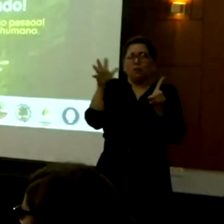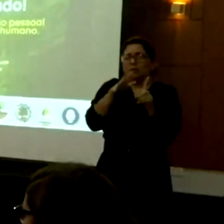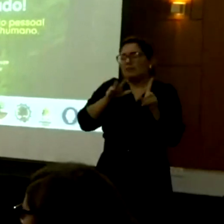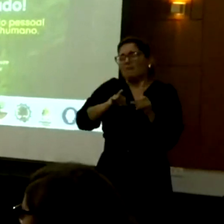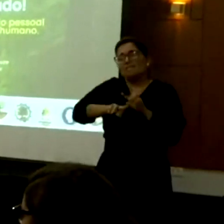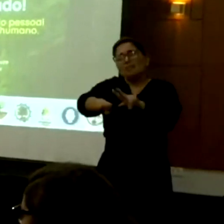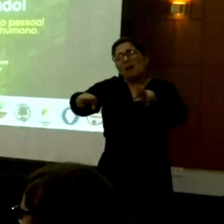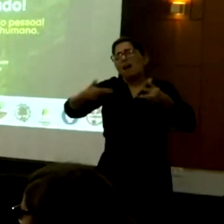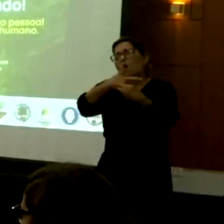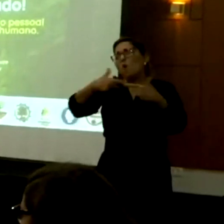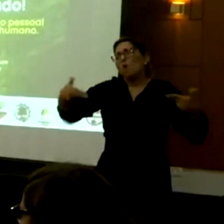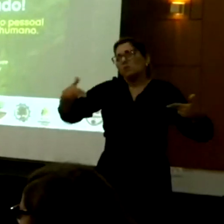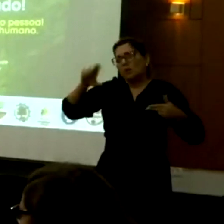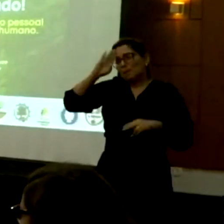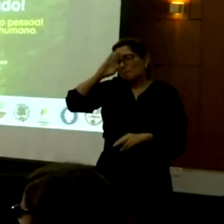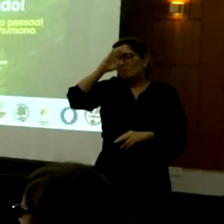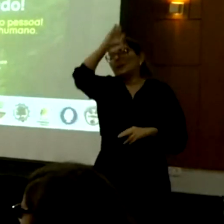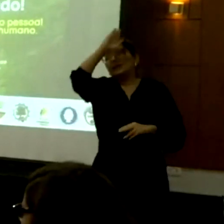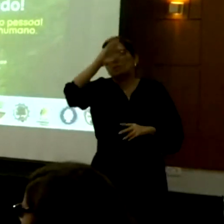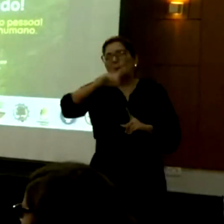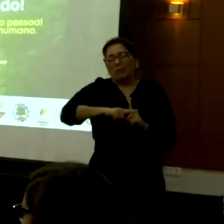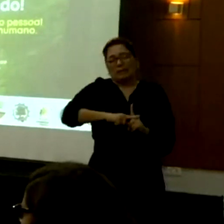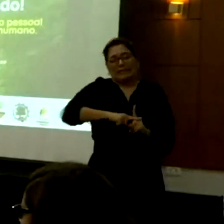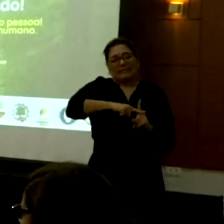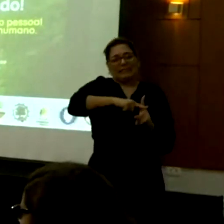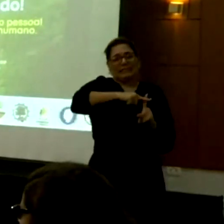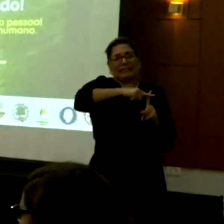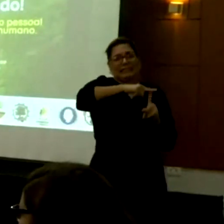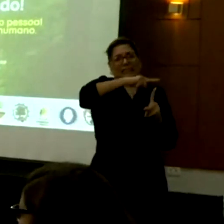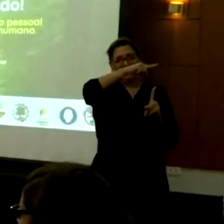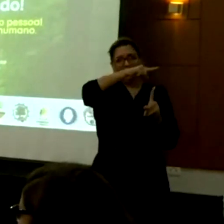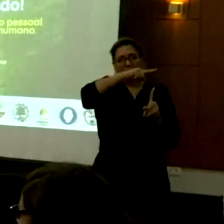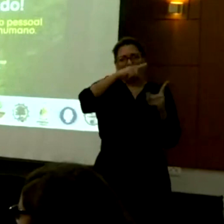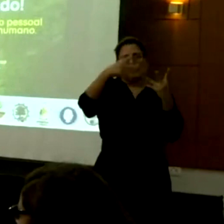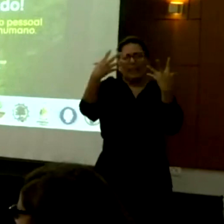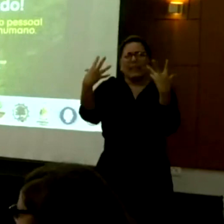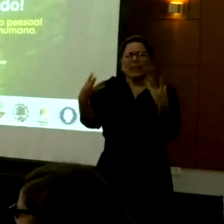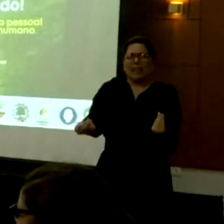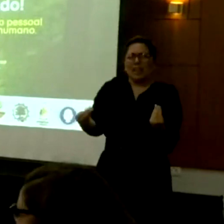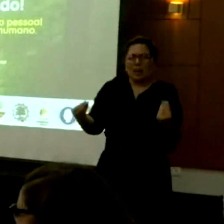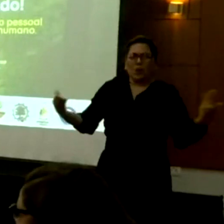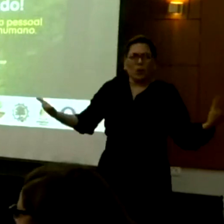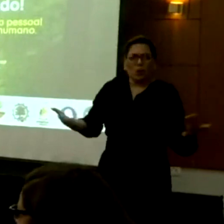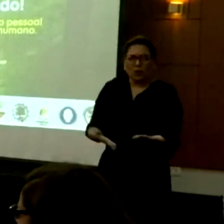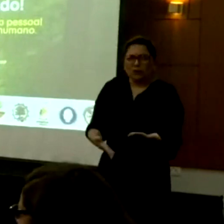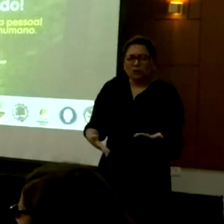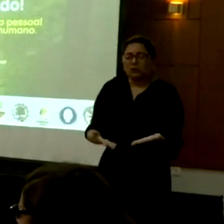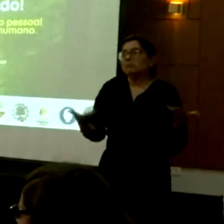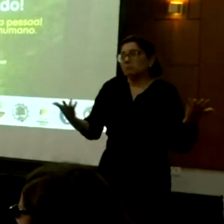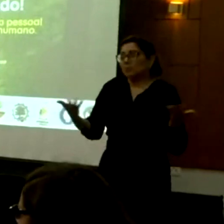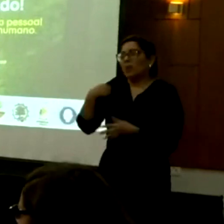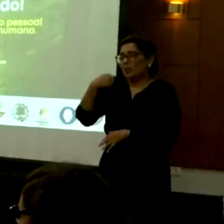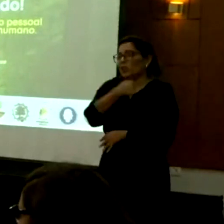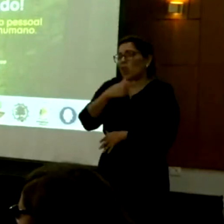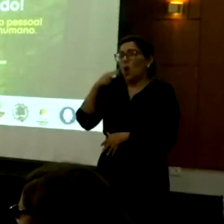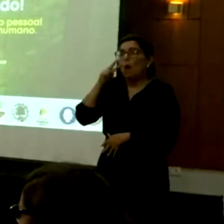especially during drought events, so it's very clear to us today that preservation